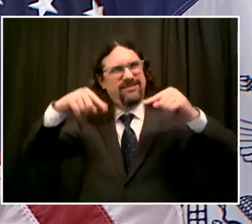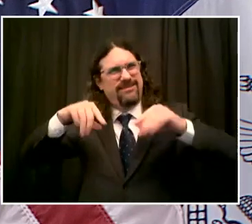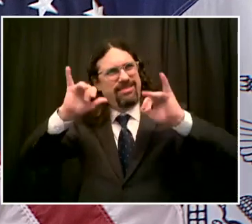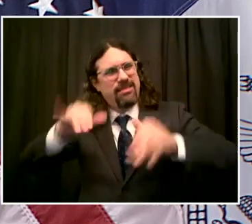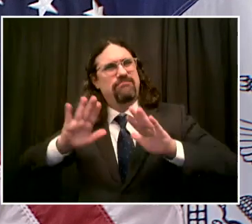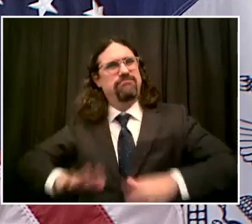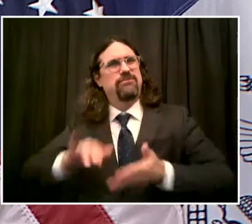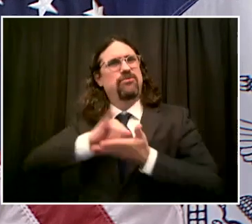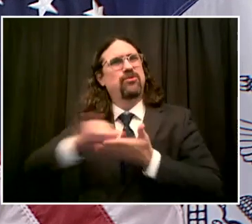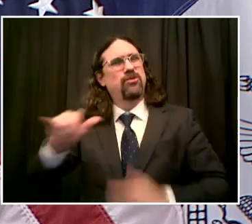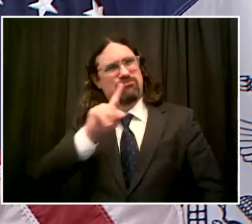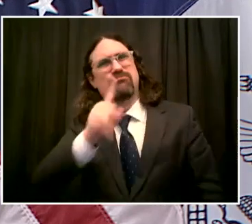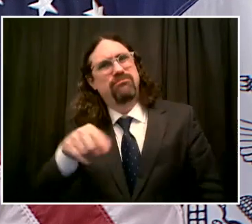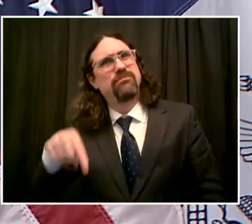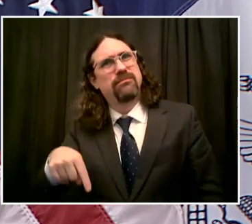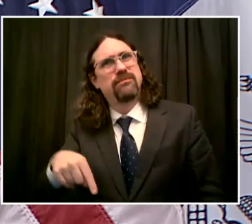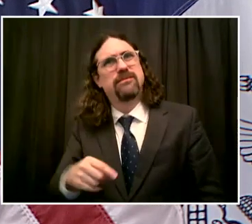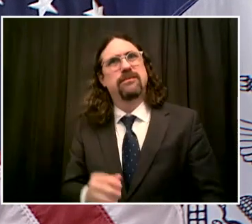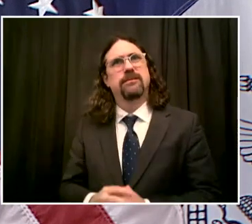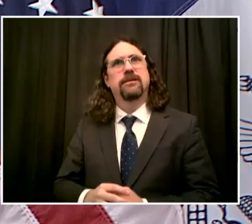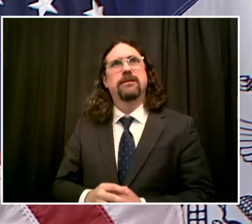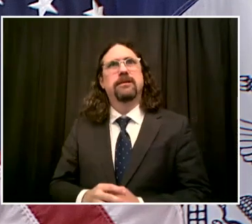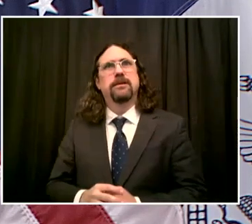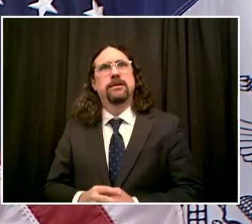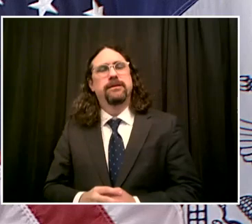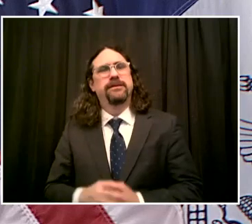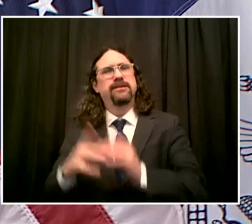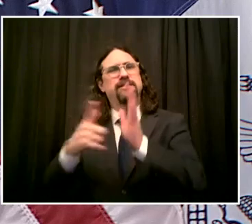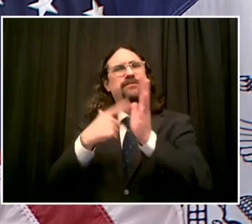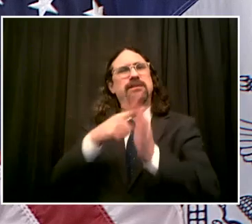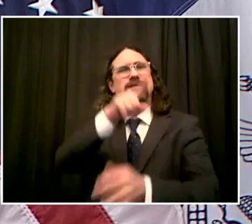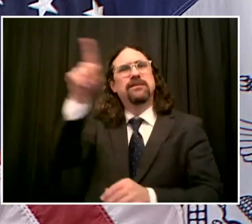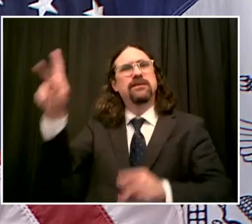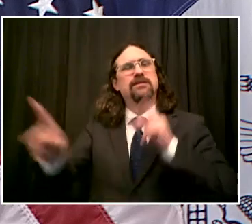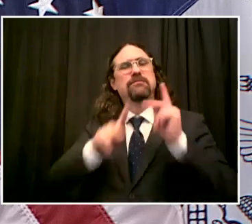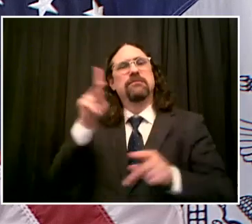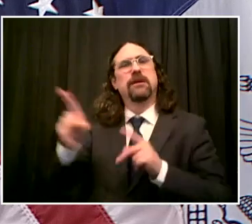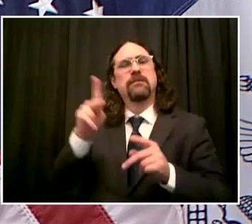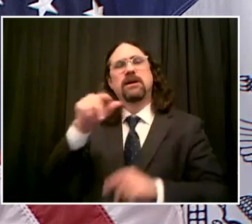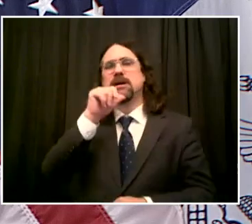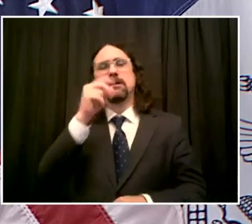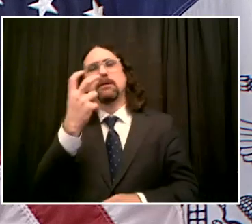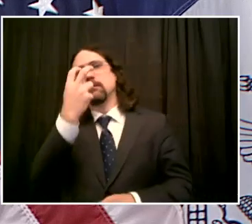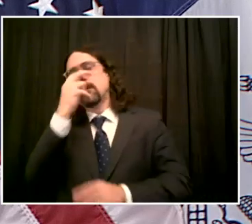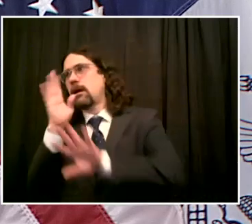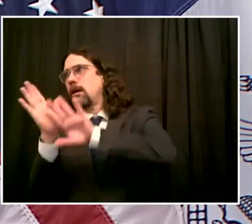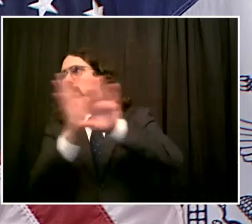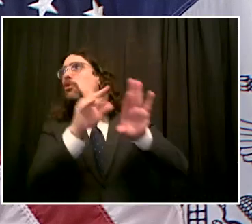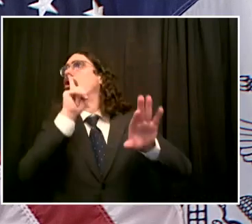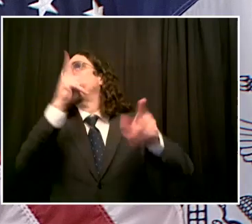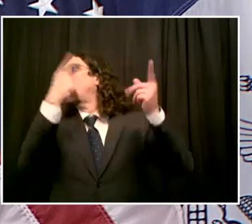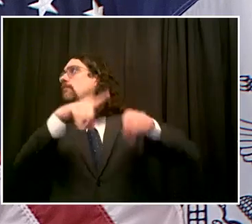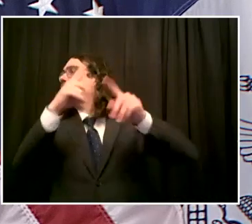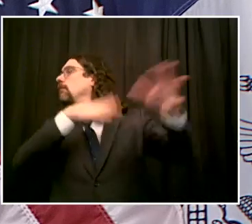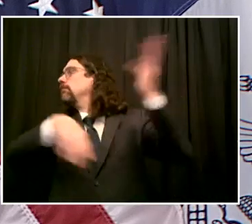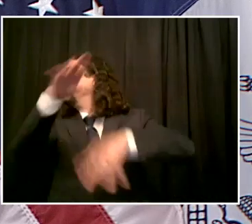NOE HITNA G LOT OF THE TIMES, BUT IT'S NOT HET WHOLSE TORY. THE WHOLE STORY